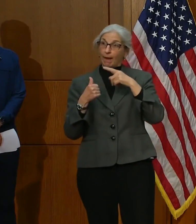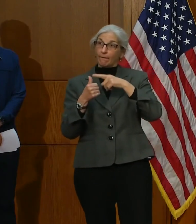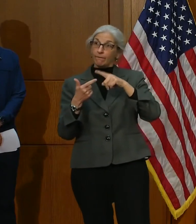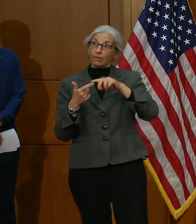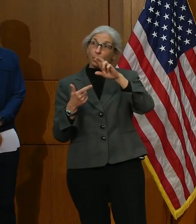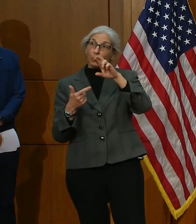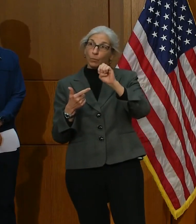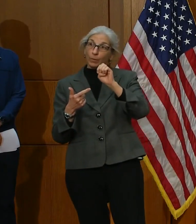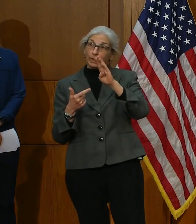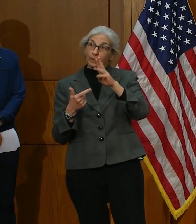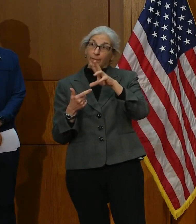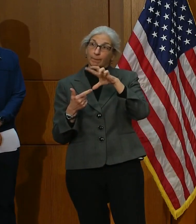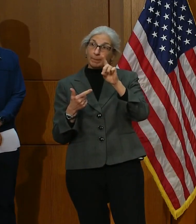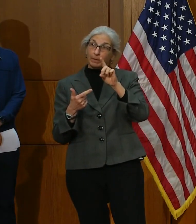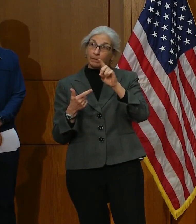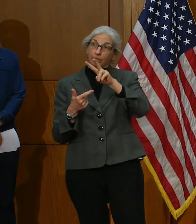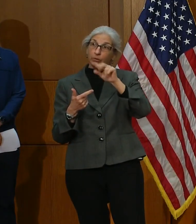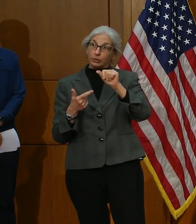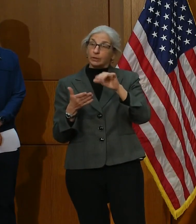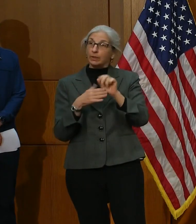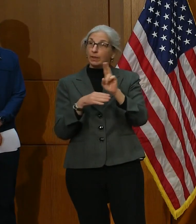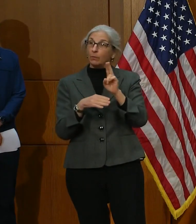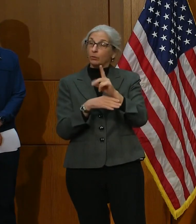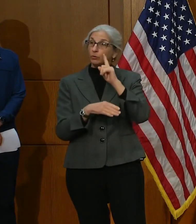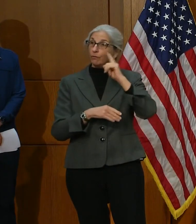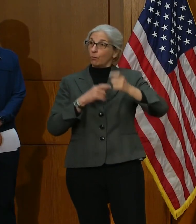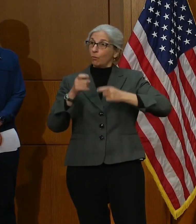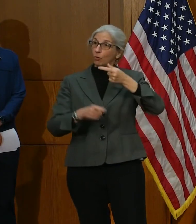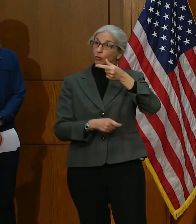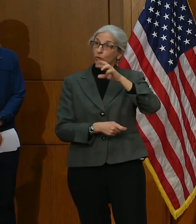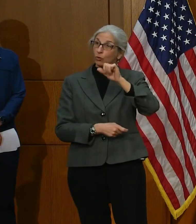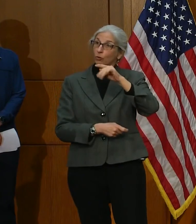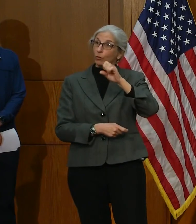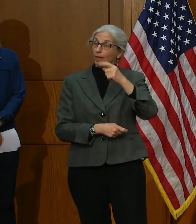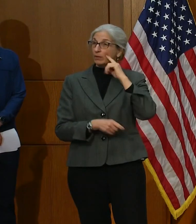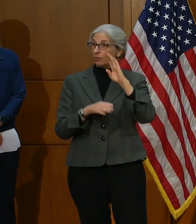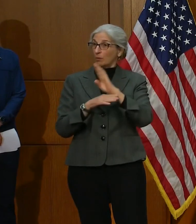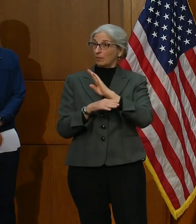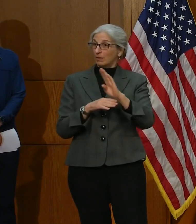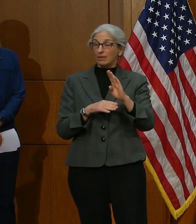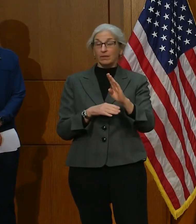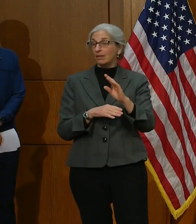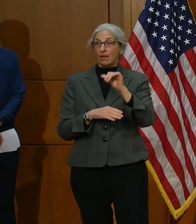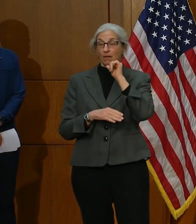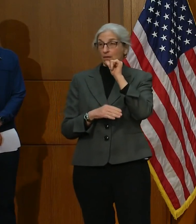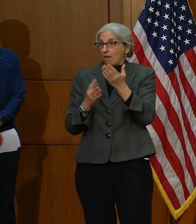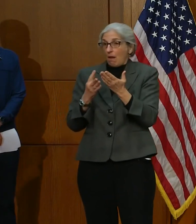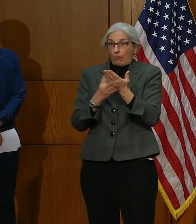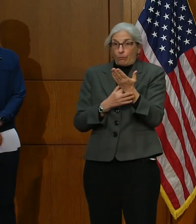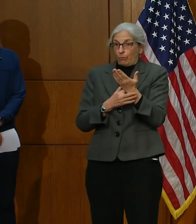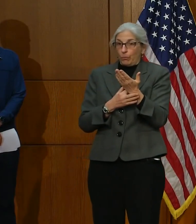PPE LOANS WE HAVE THE REBUILD VIRGINIA THAT WE'RE USING FOR GRANT FOR SMALL BUSINESSES, SO